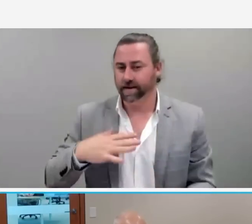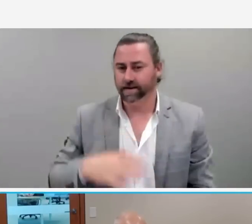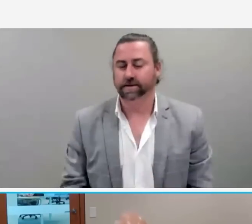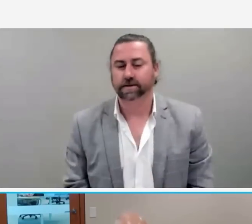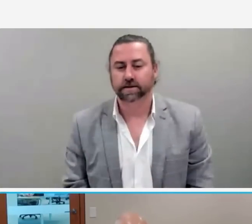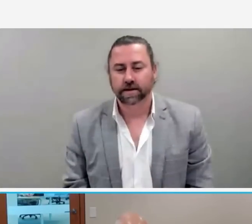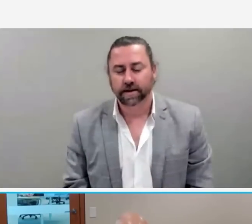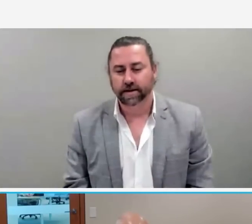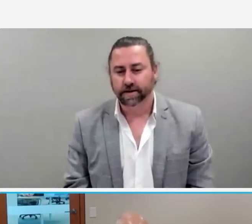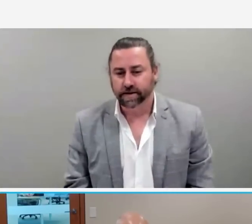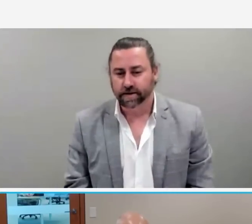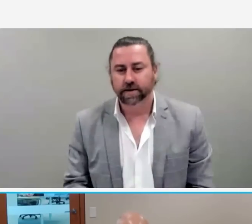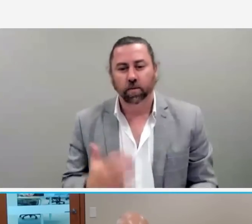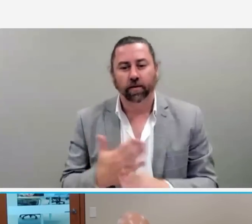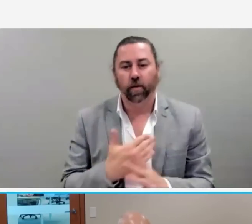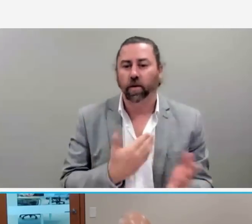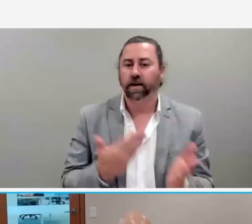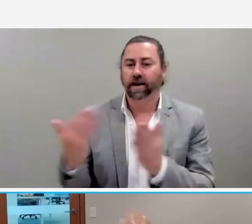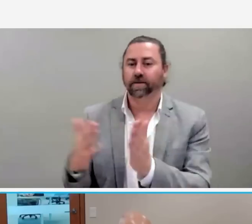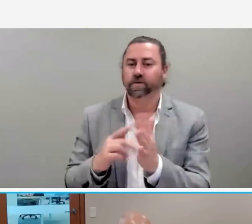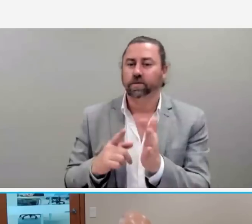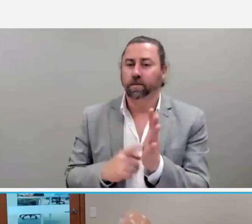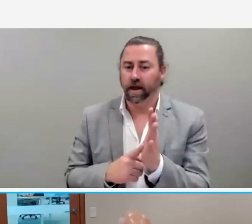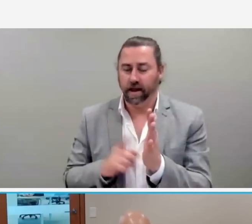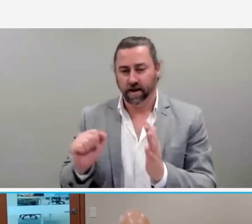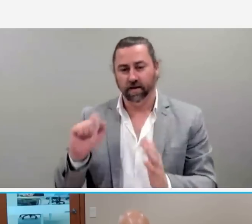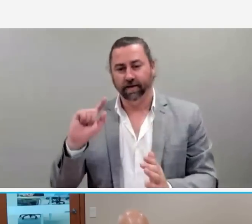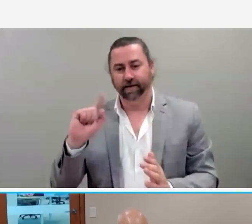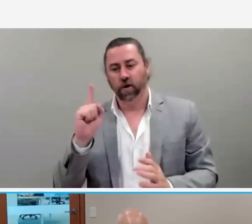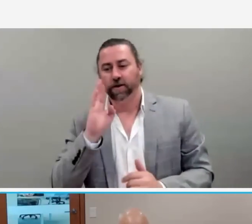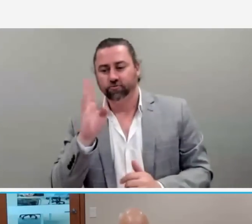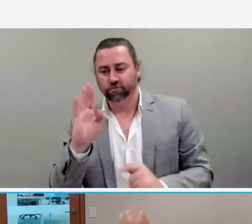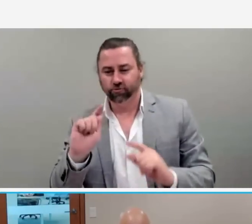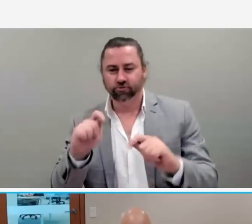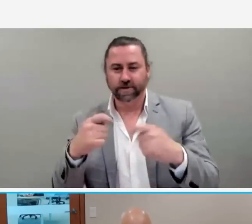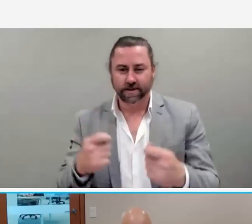Just before I throw to Mel who'll be our first speaker just a couple of questions.